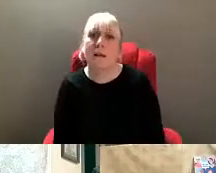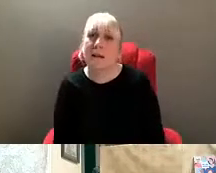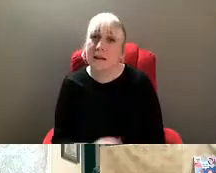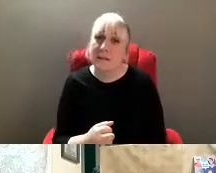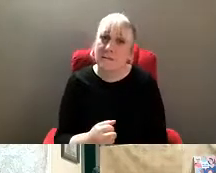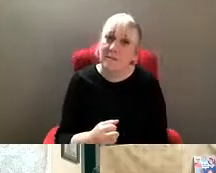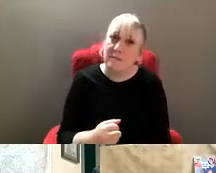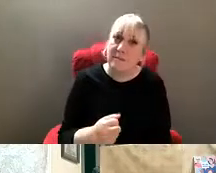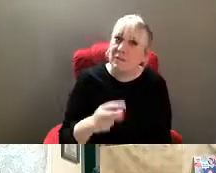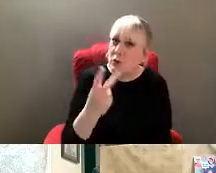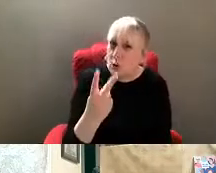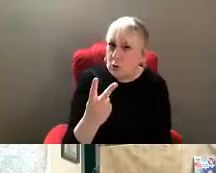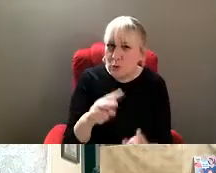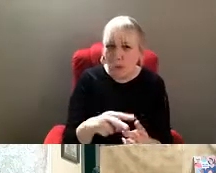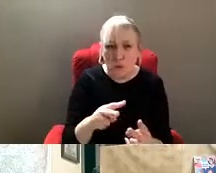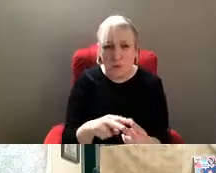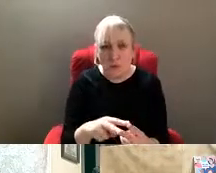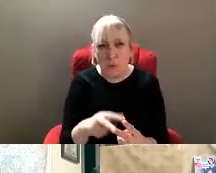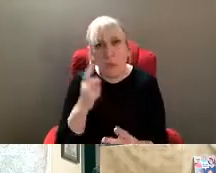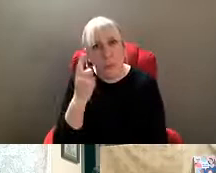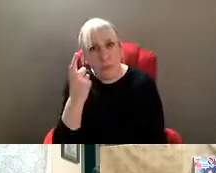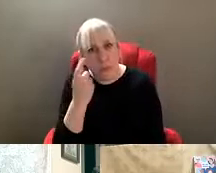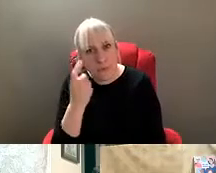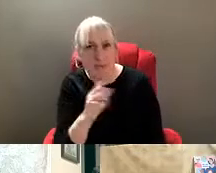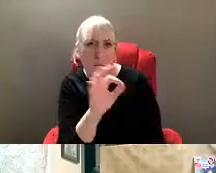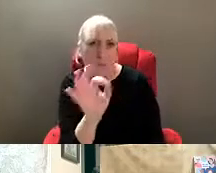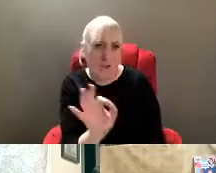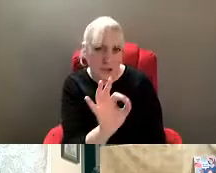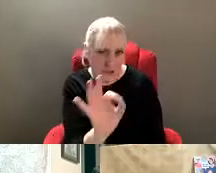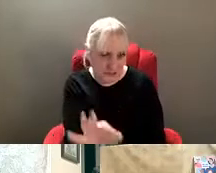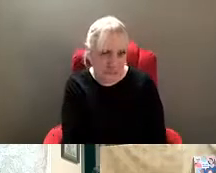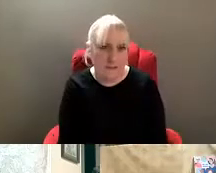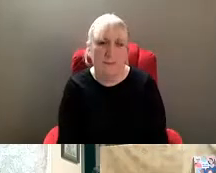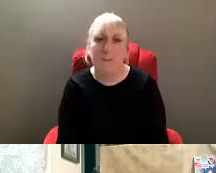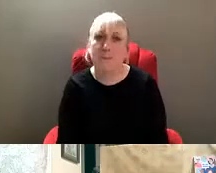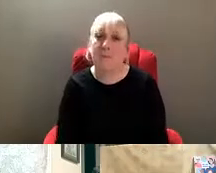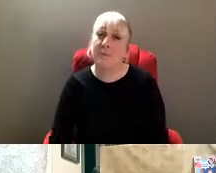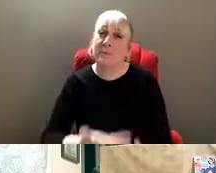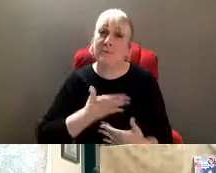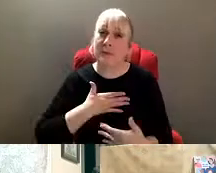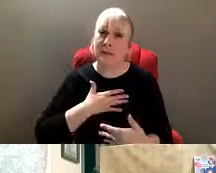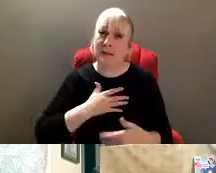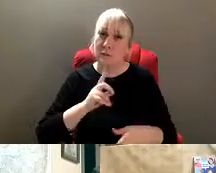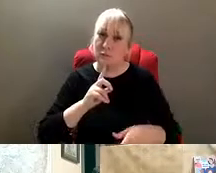okay the first one is regarding to the comments on active travel it's important to remember